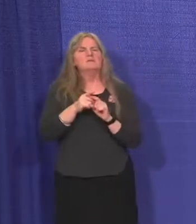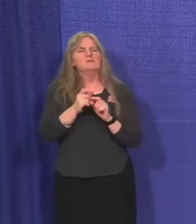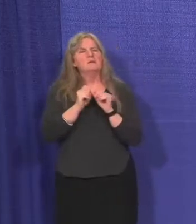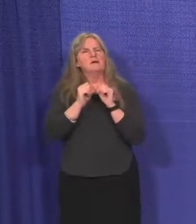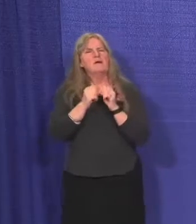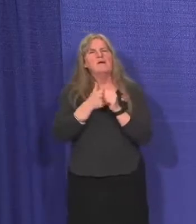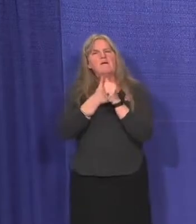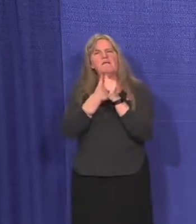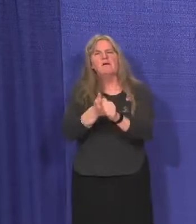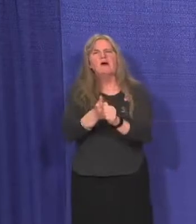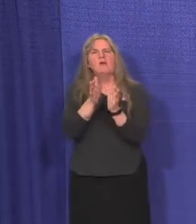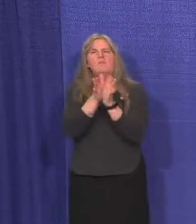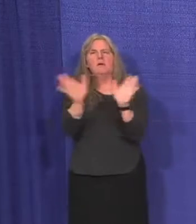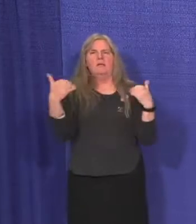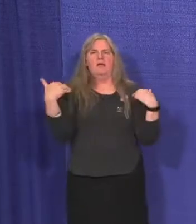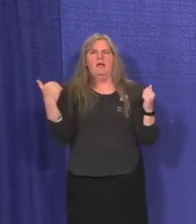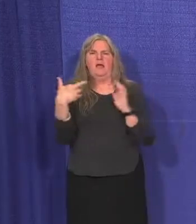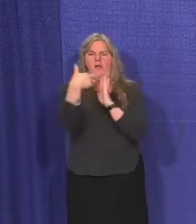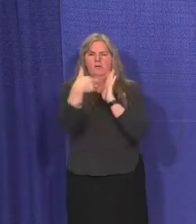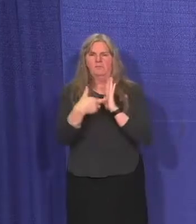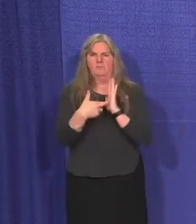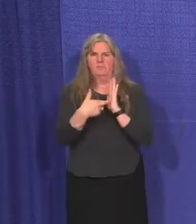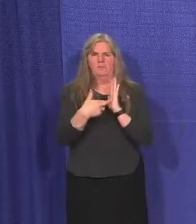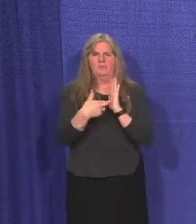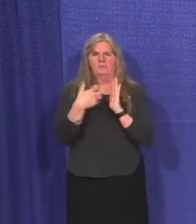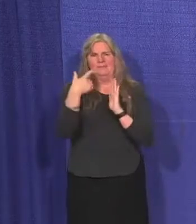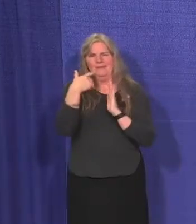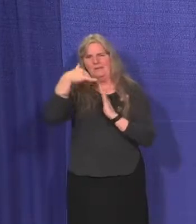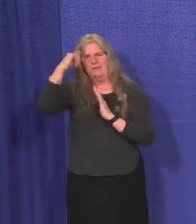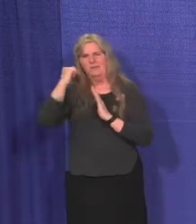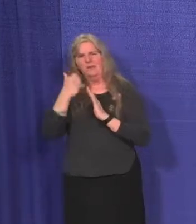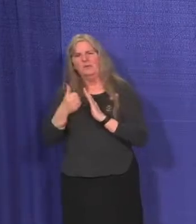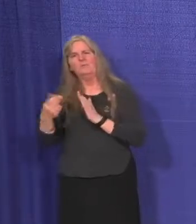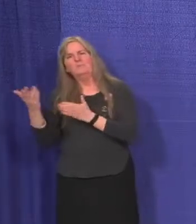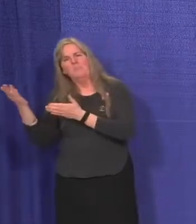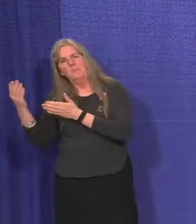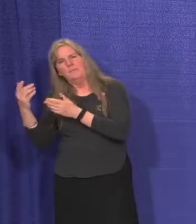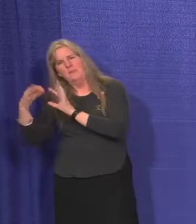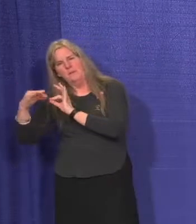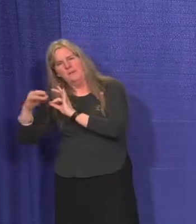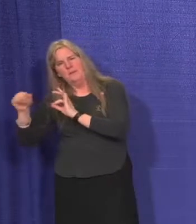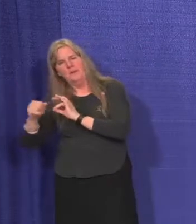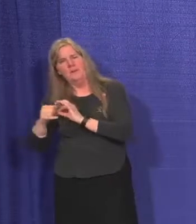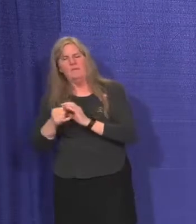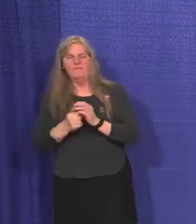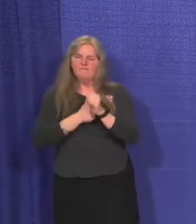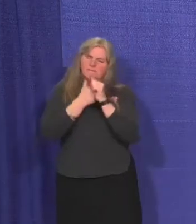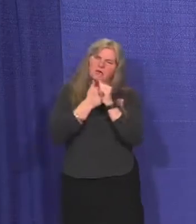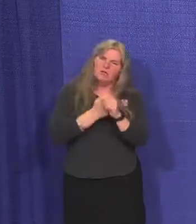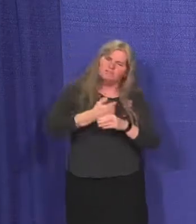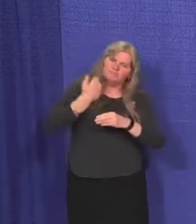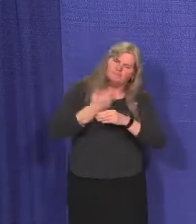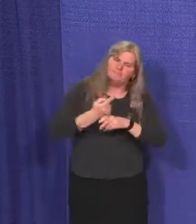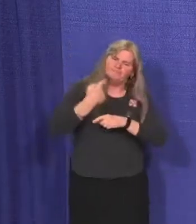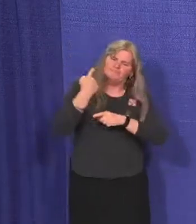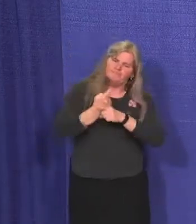Yukoners which means ongoing vaccination and careful observance of self-isolation